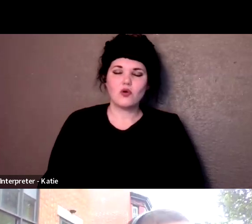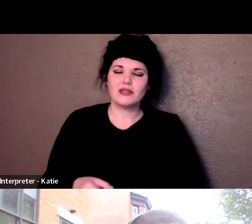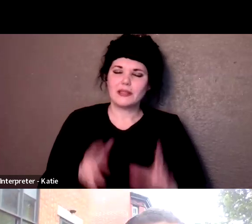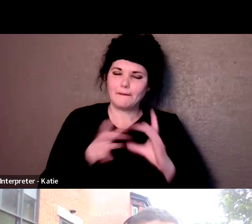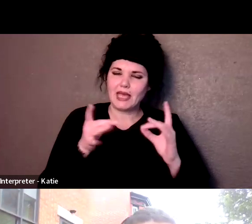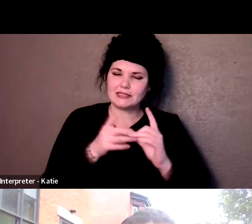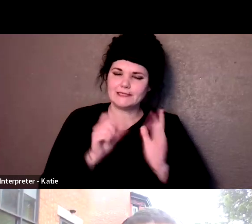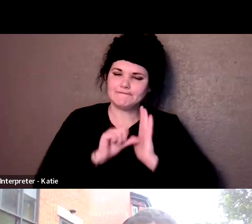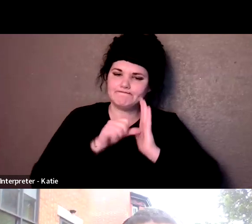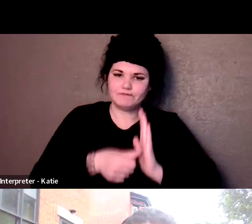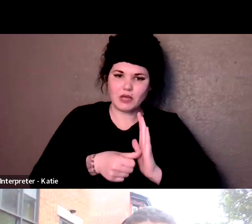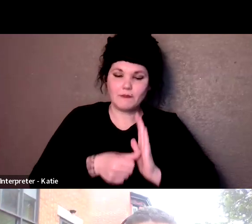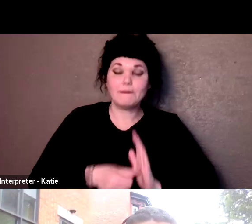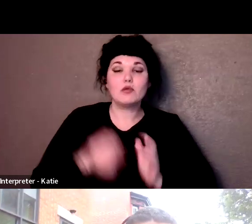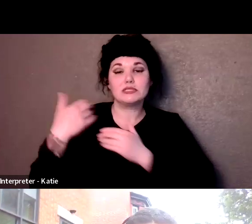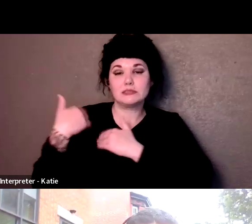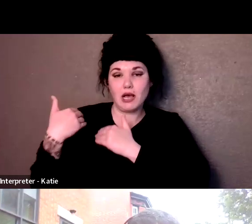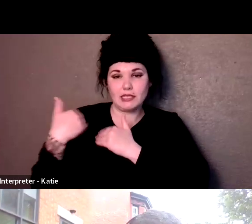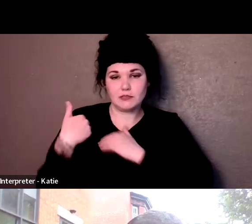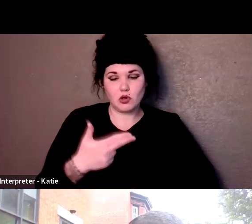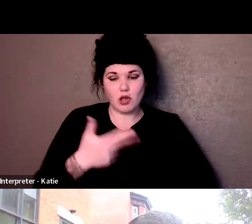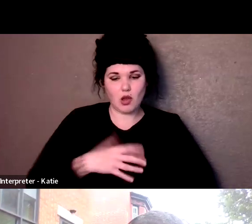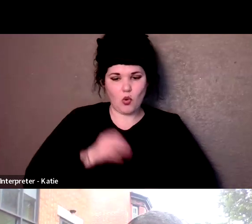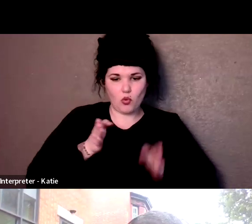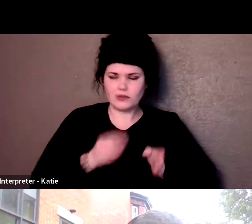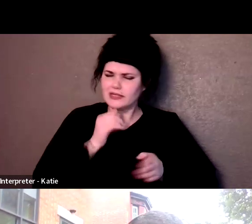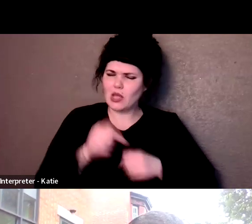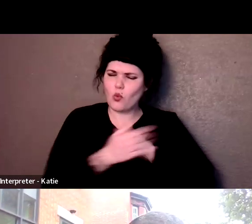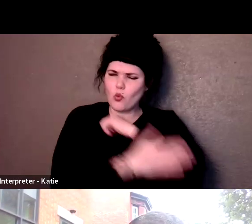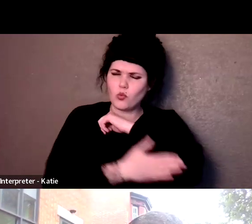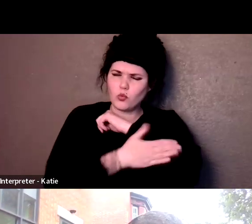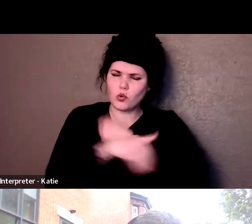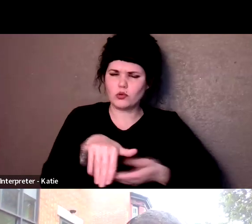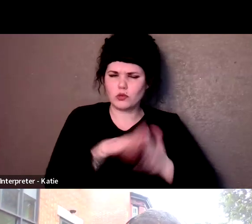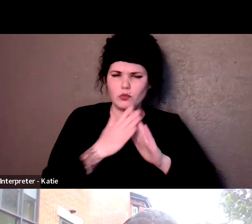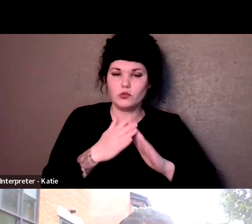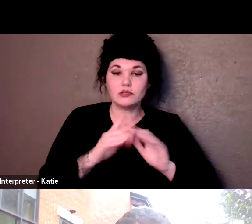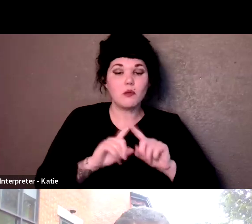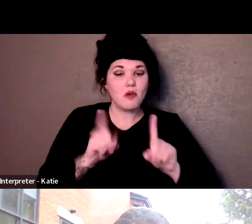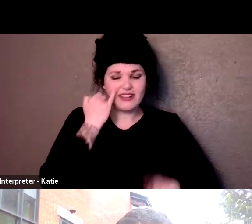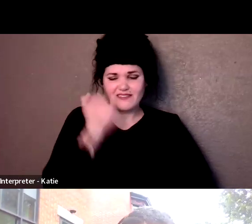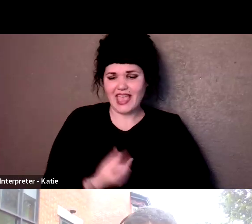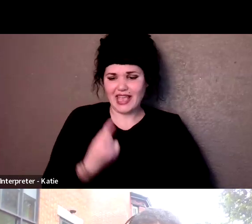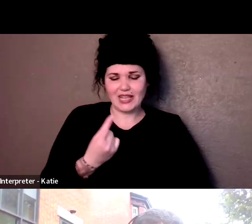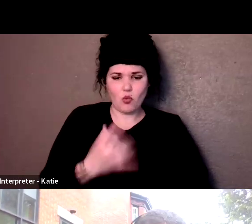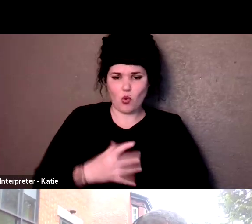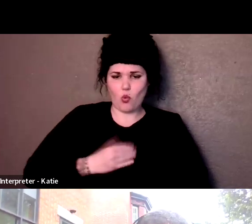someone owns a gun, be sure that it's safely stored, it is not easily accessible except for